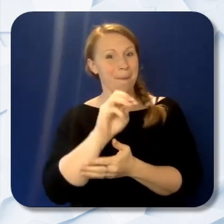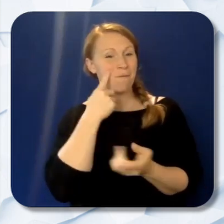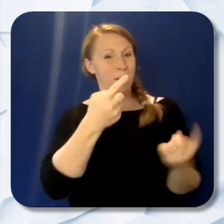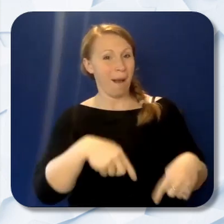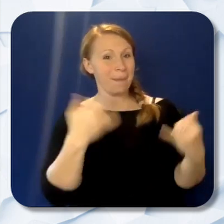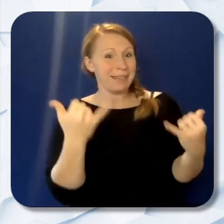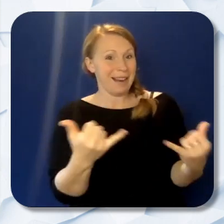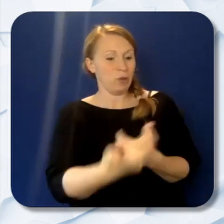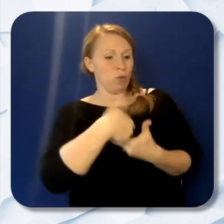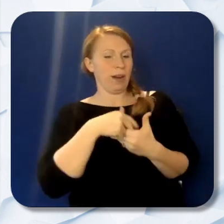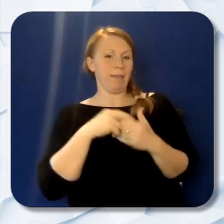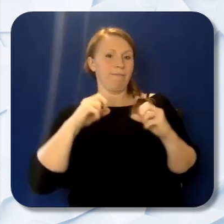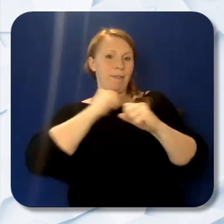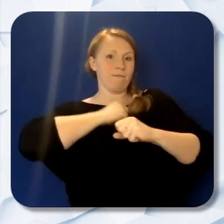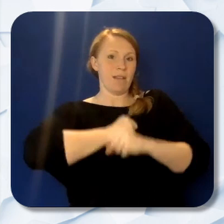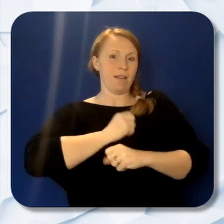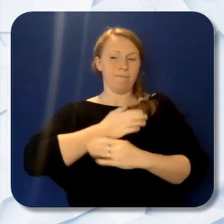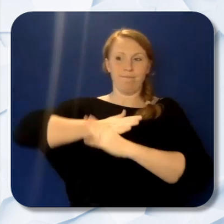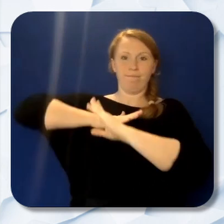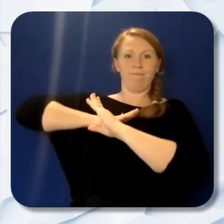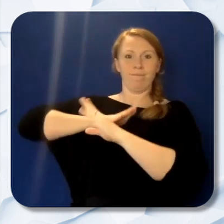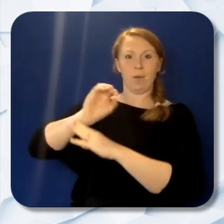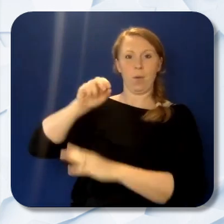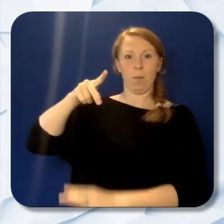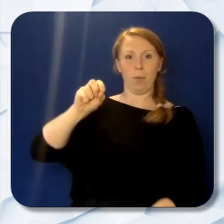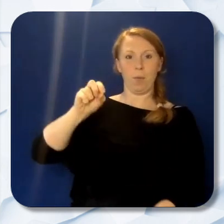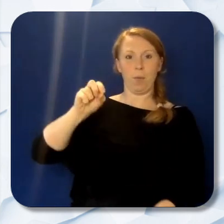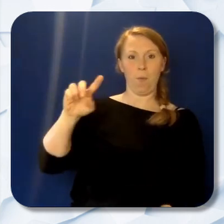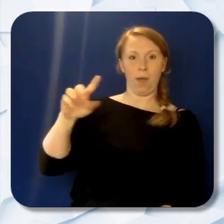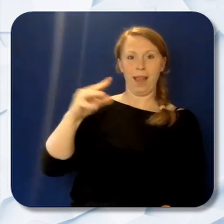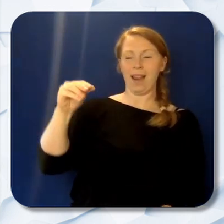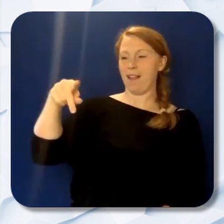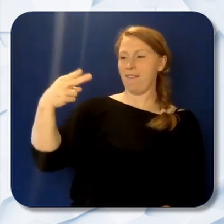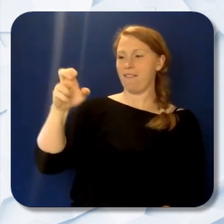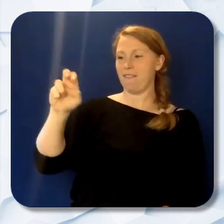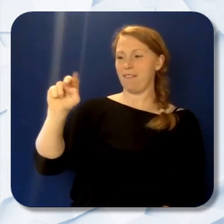fight against the opioid and fentanyl crisis. Anne Milgram-DEA: Thank you so much for having me,